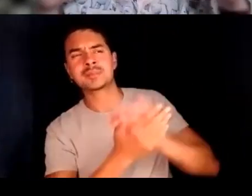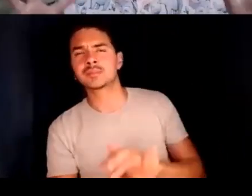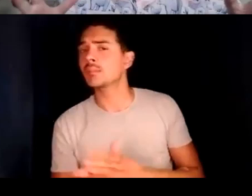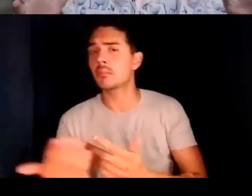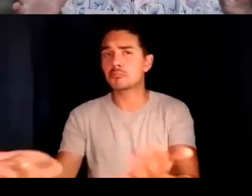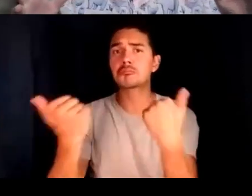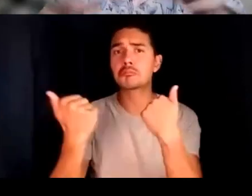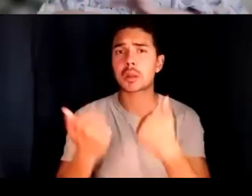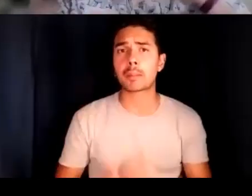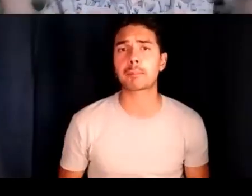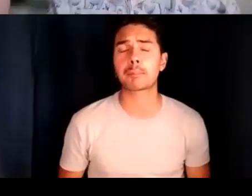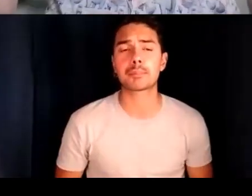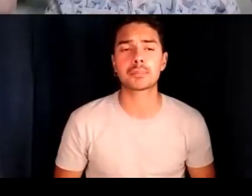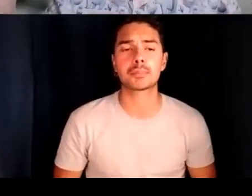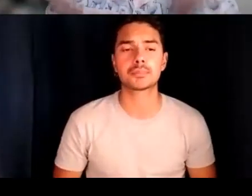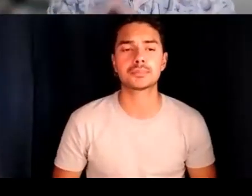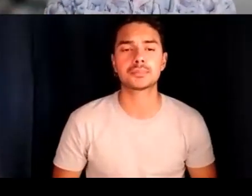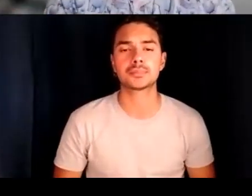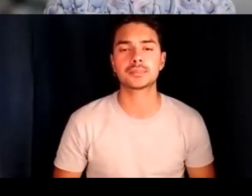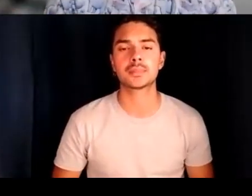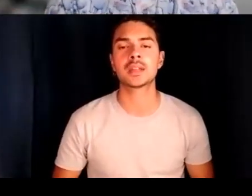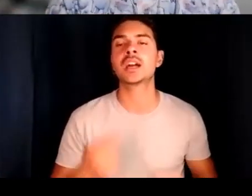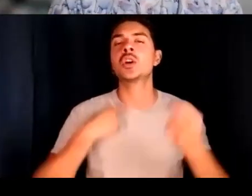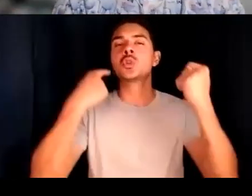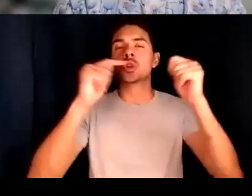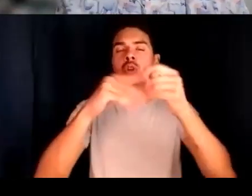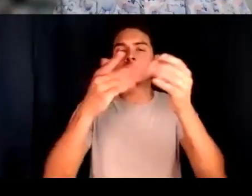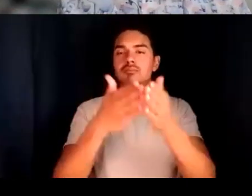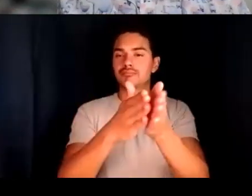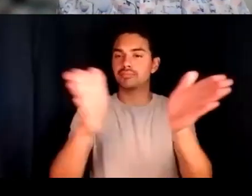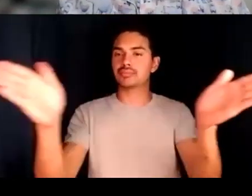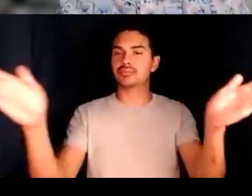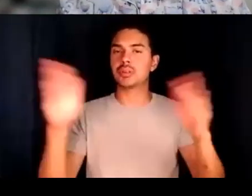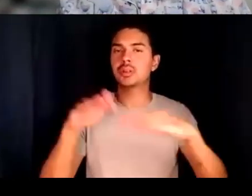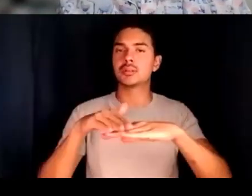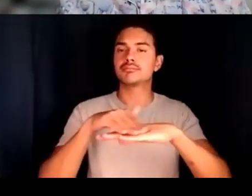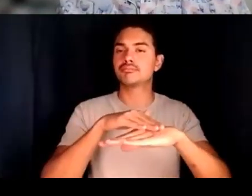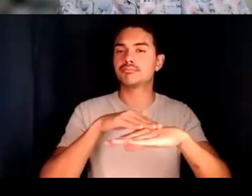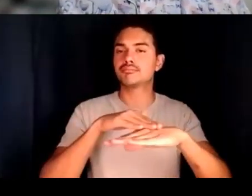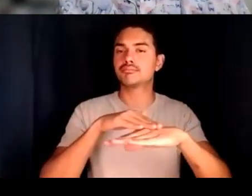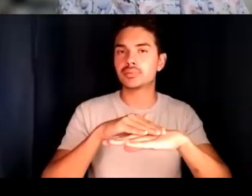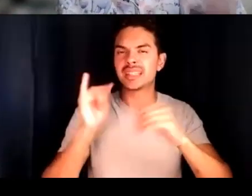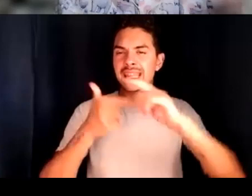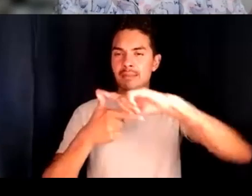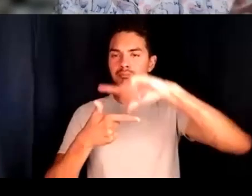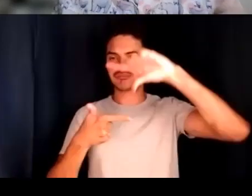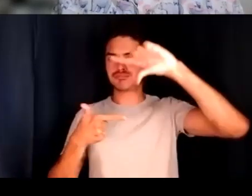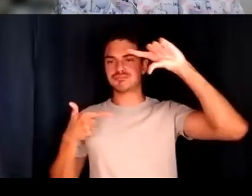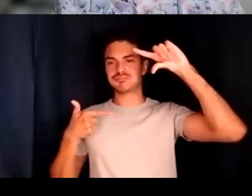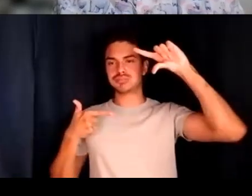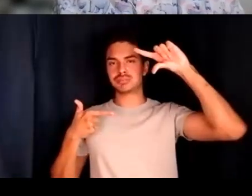we'll do our best to do that broad overview that folks are expecting as well as tailor it to what the folks who are here.